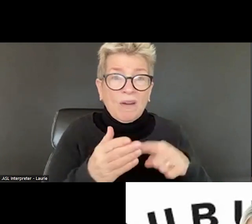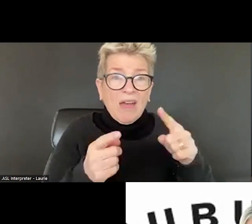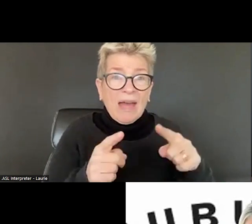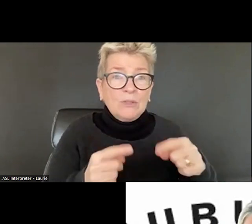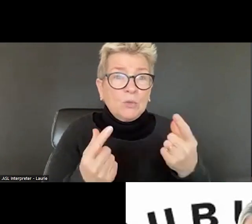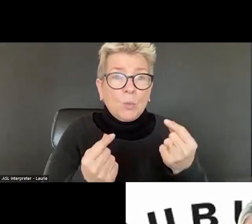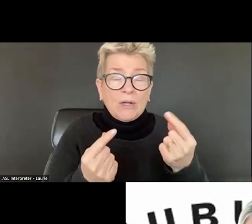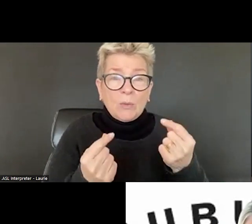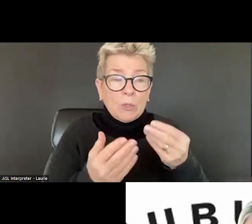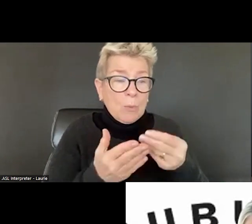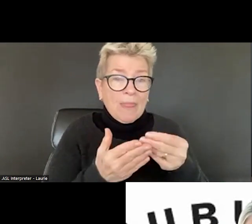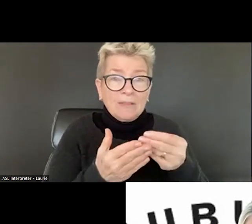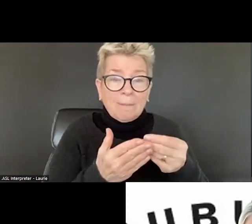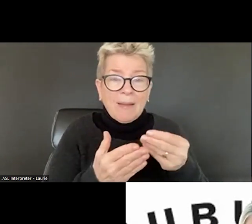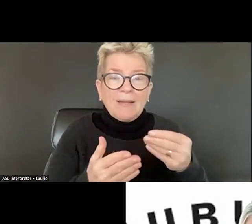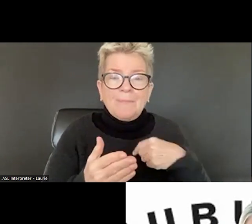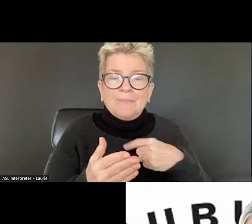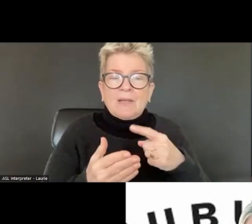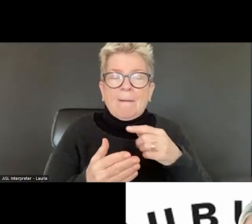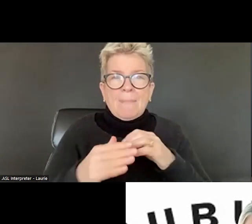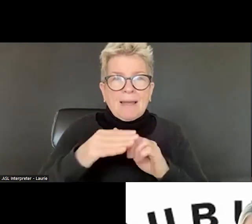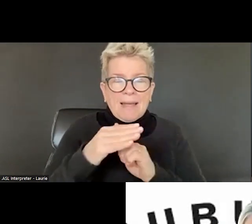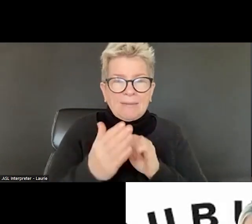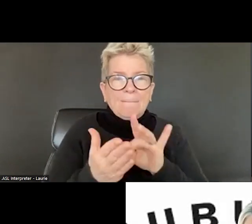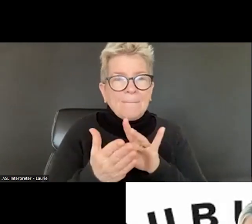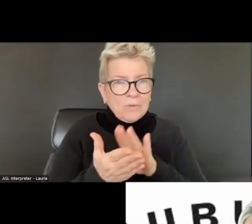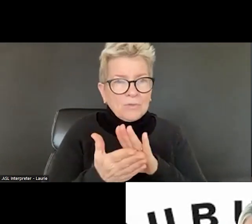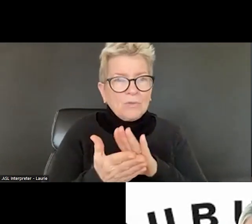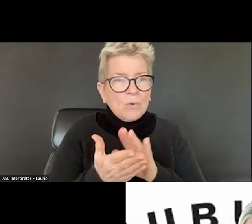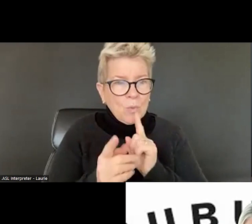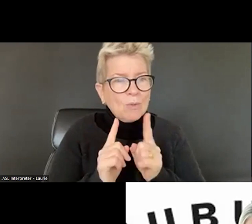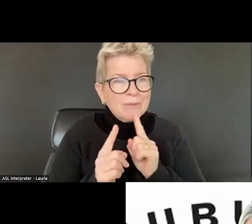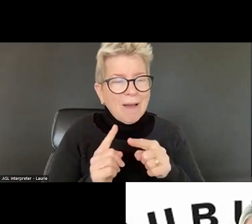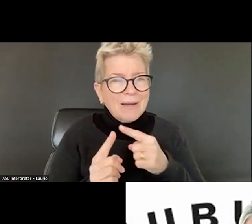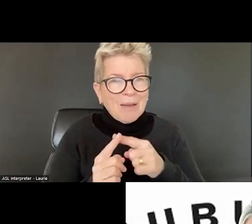we were having for in my elementary and middle school and then later in high school based on the